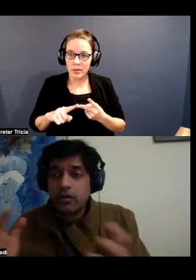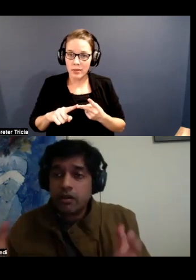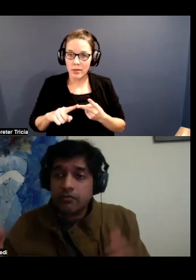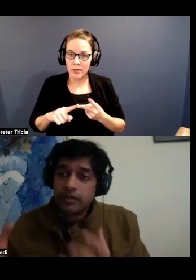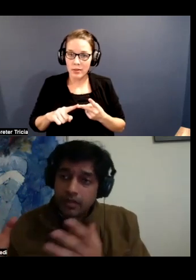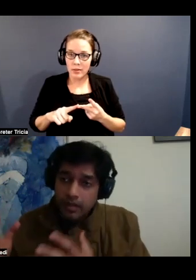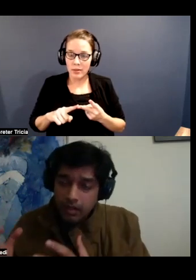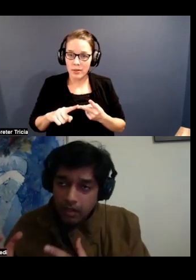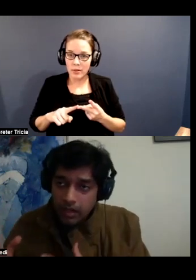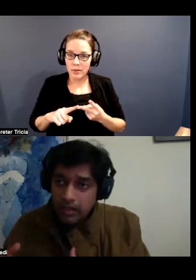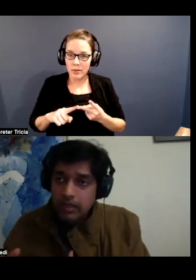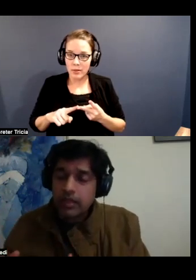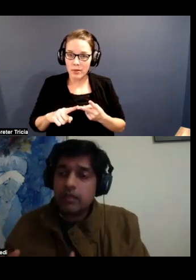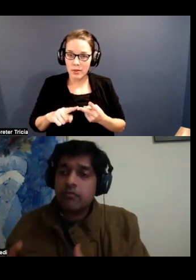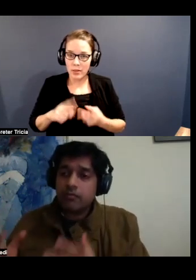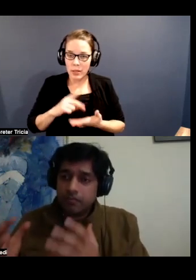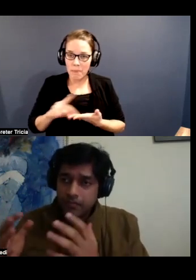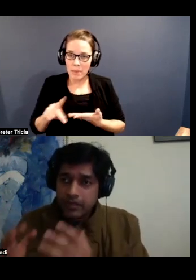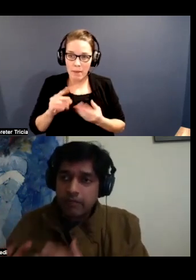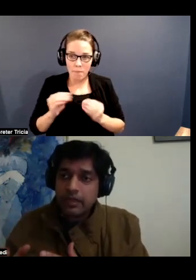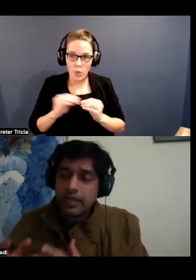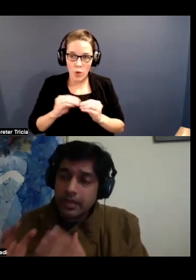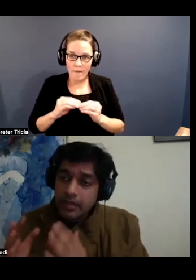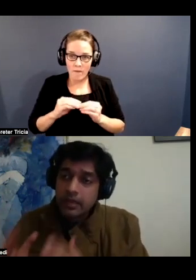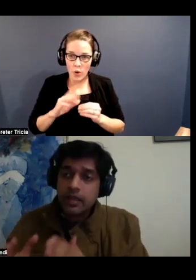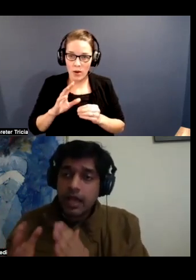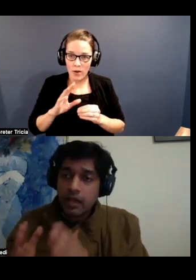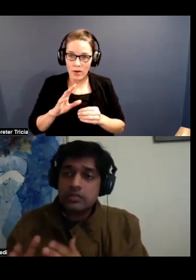often living in houses